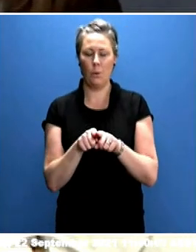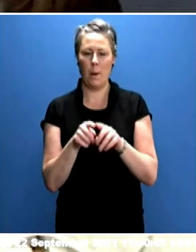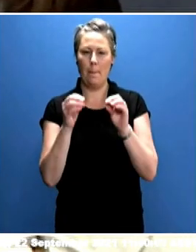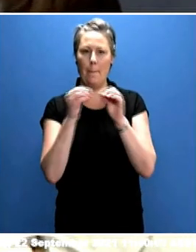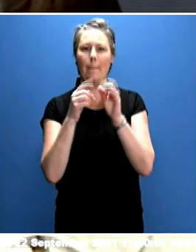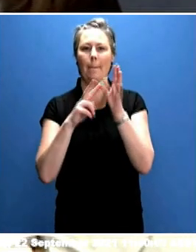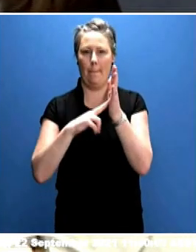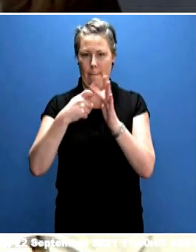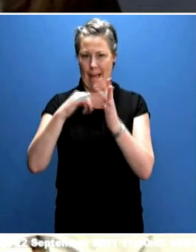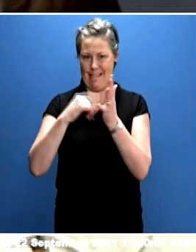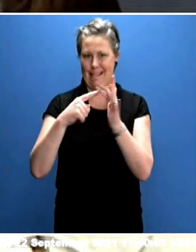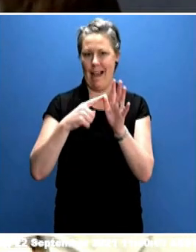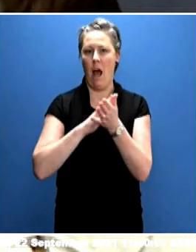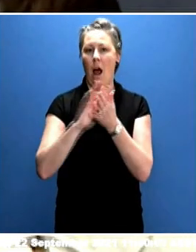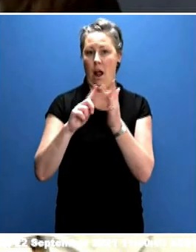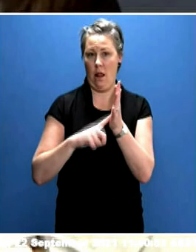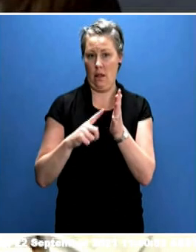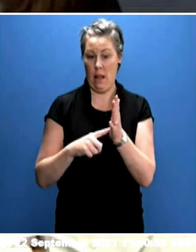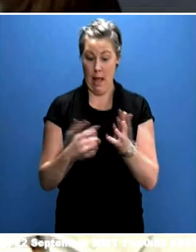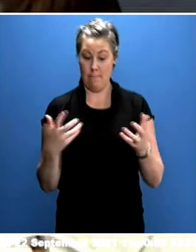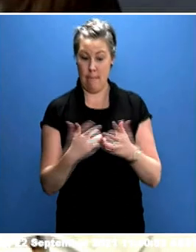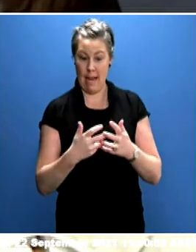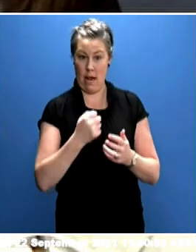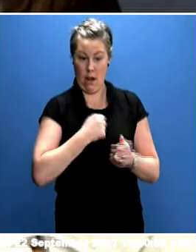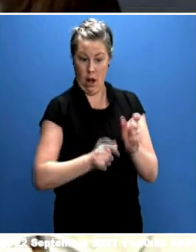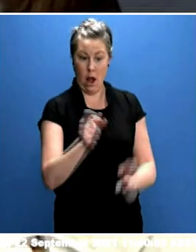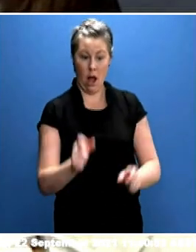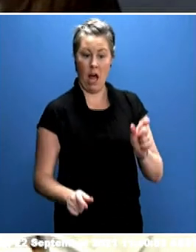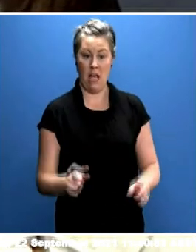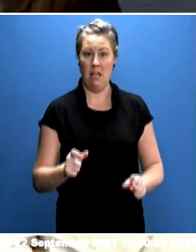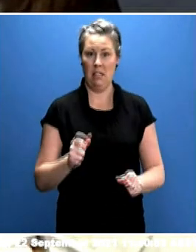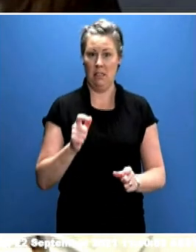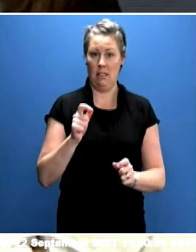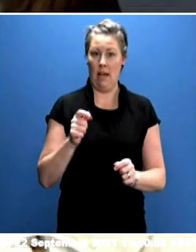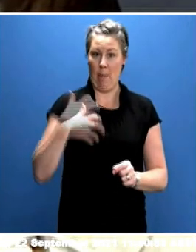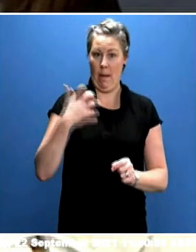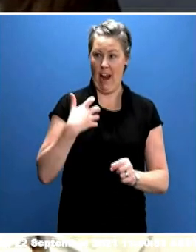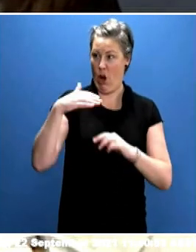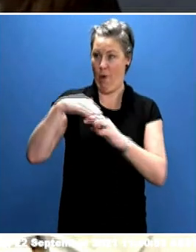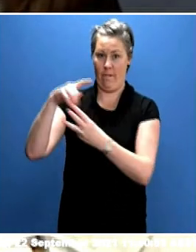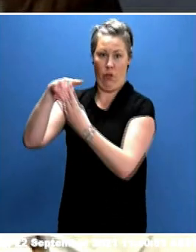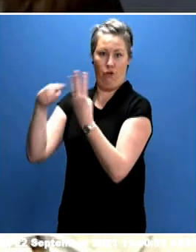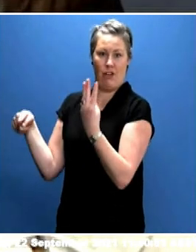A lot of our clients have got complaints against all three of those government bodies.